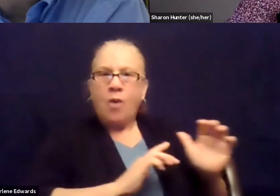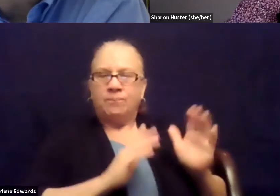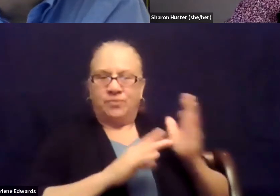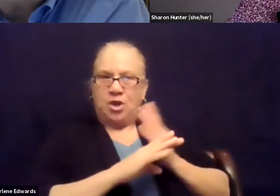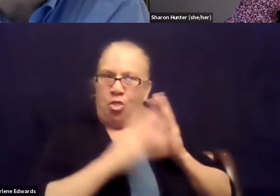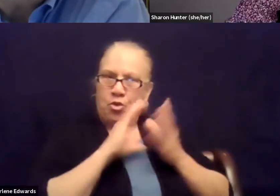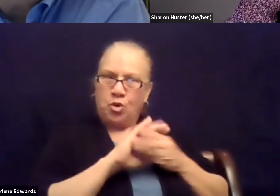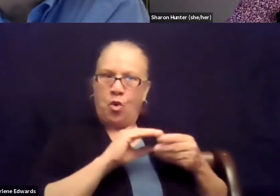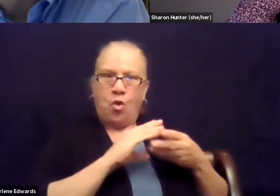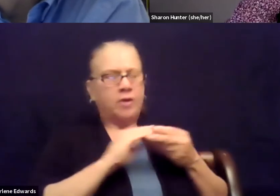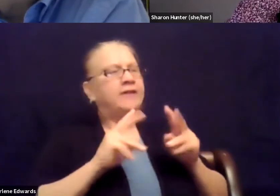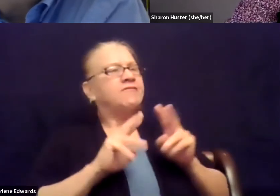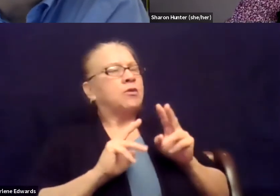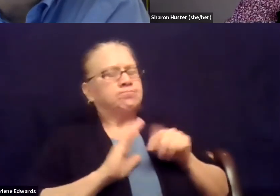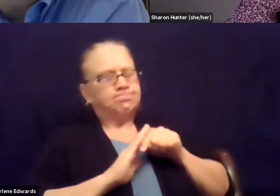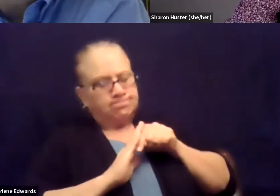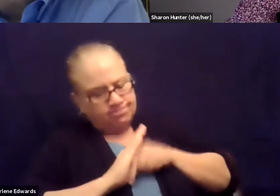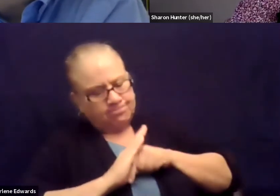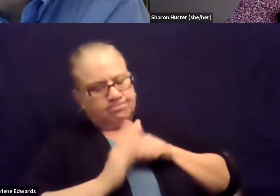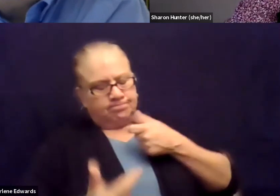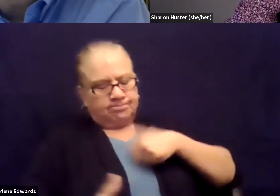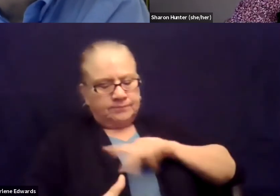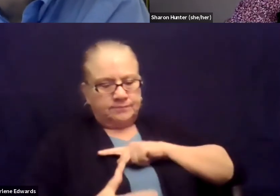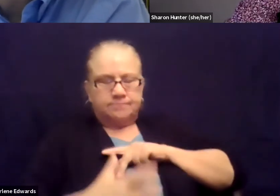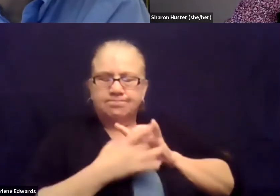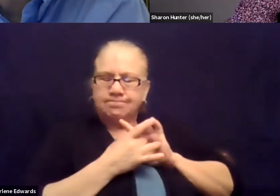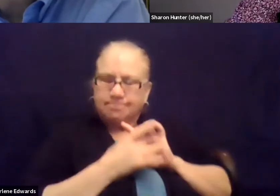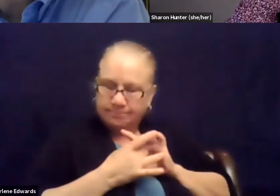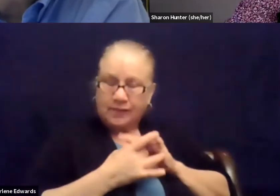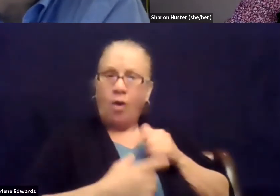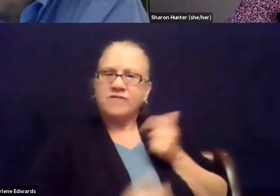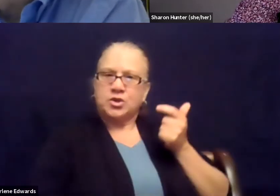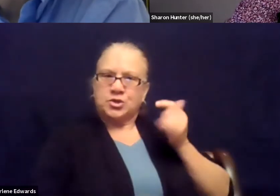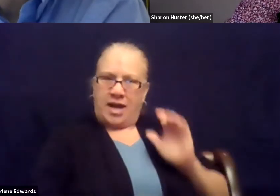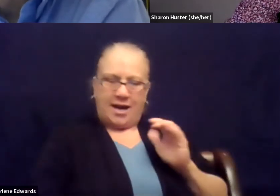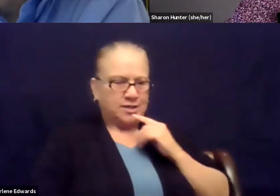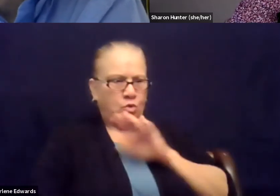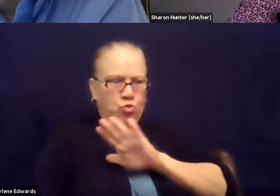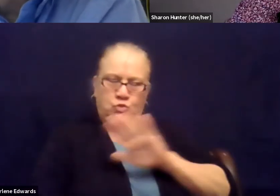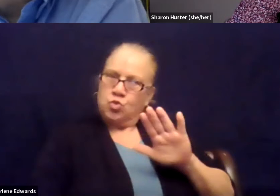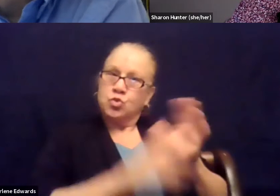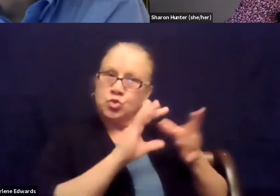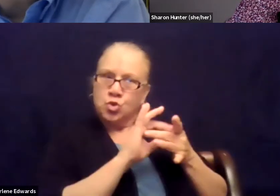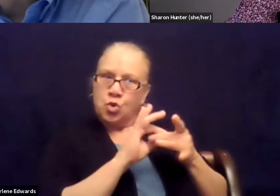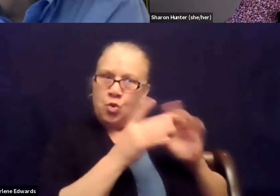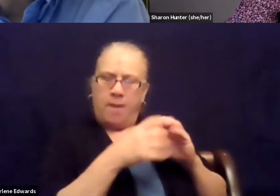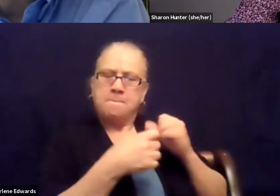in a personal, interesting way, there's a chance to tell a story that makes your case. Groups that